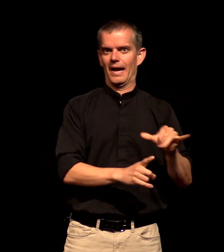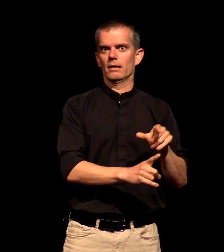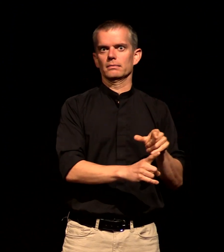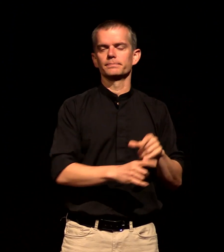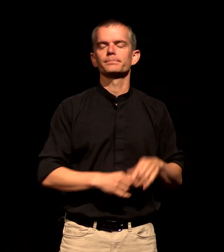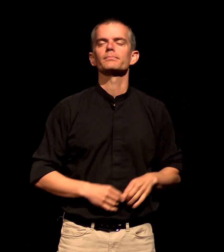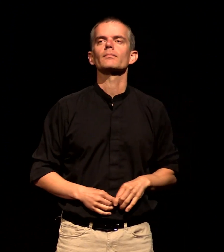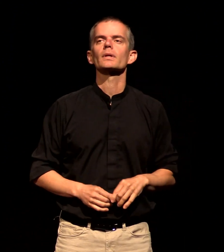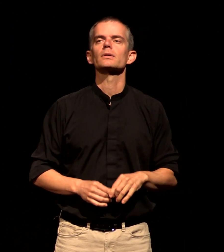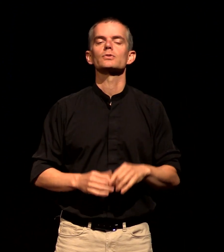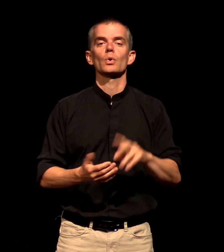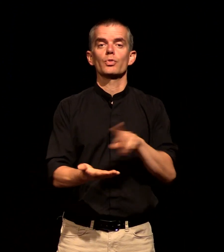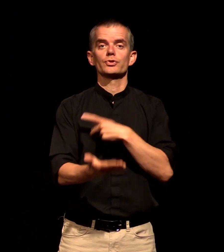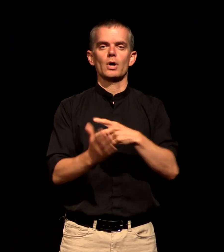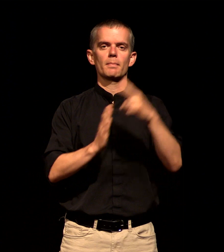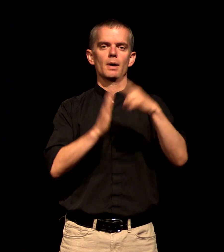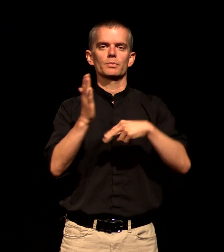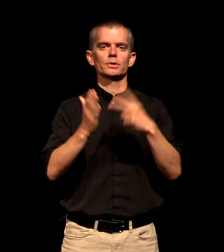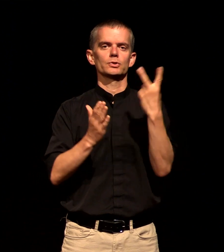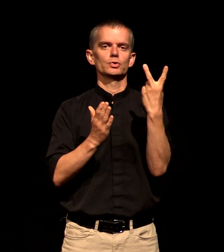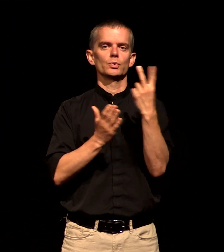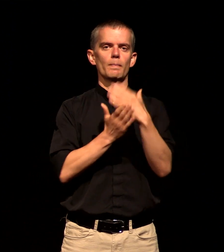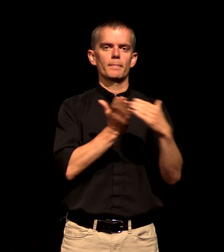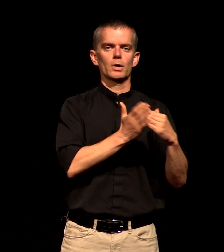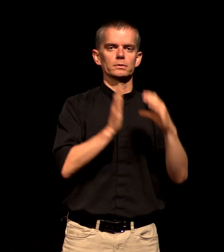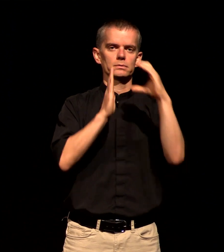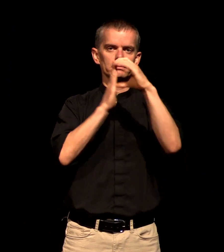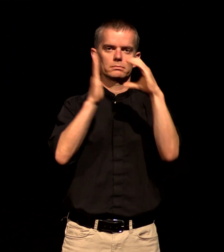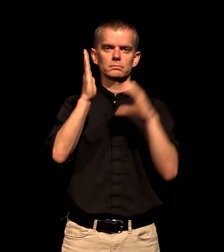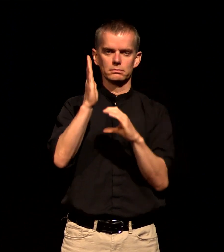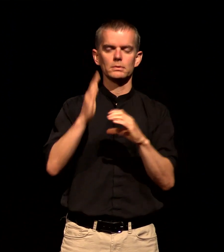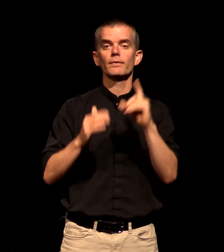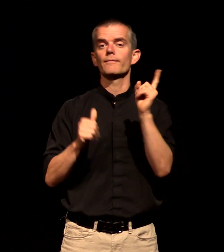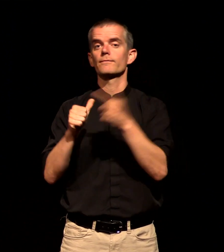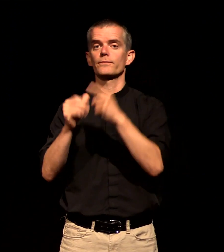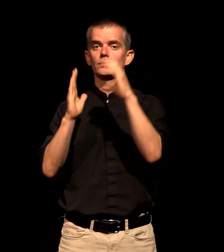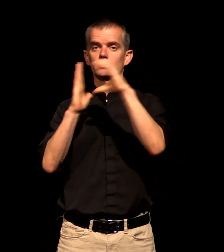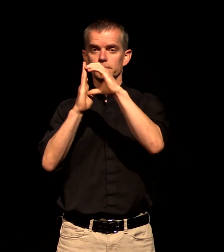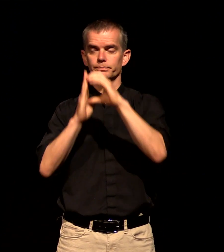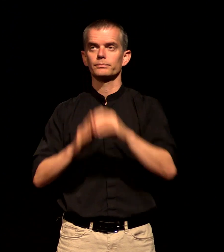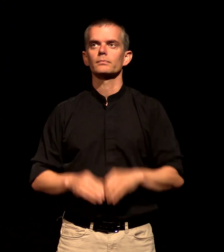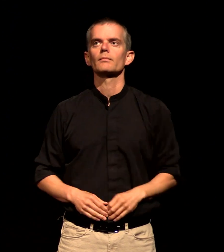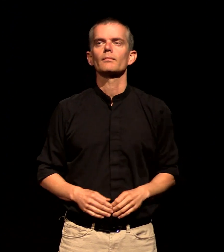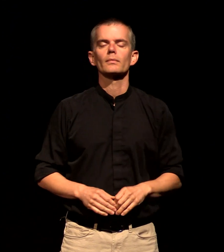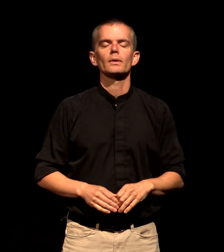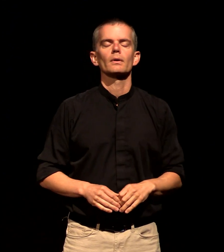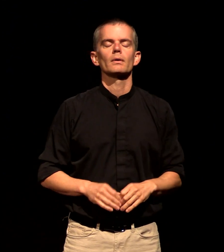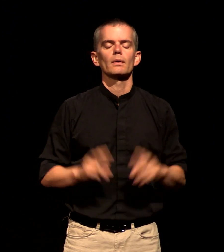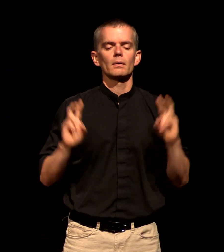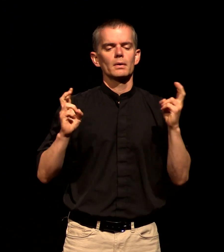sections, here is the first section. I cry out to God. Yes,